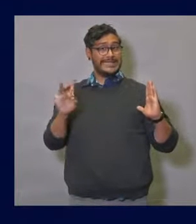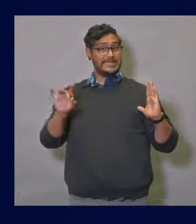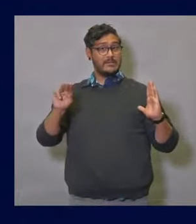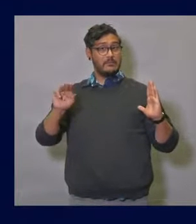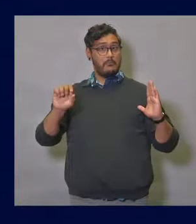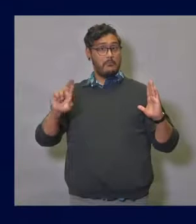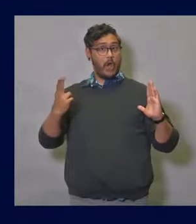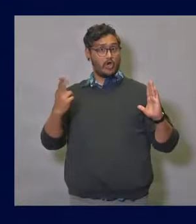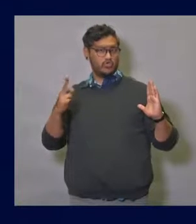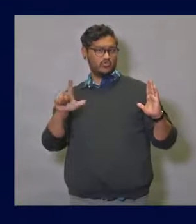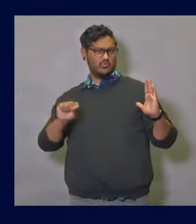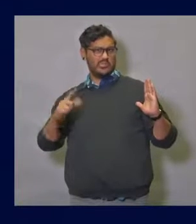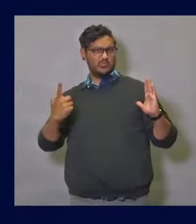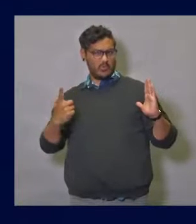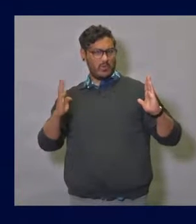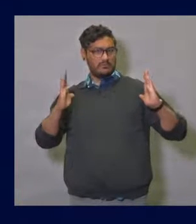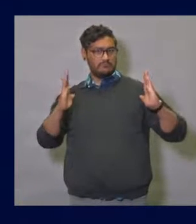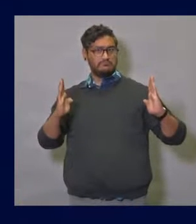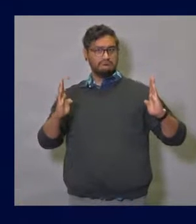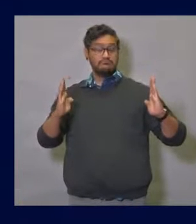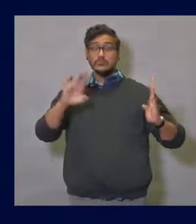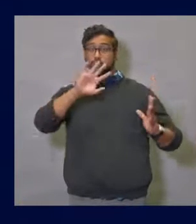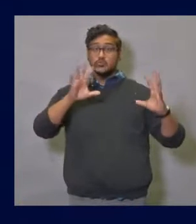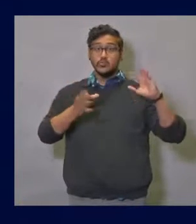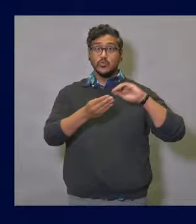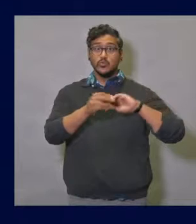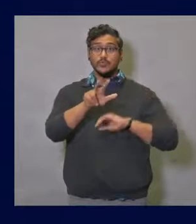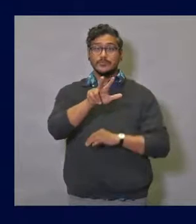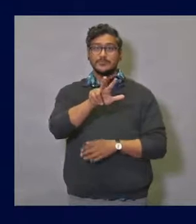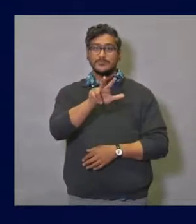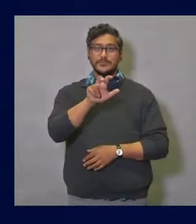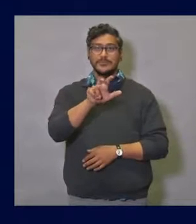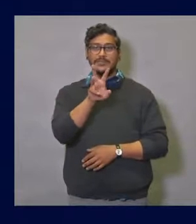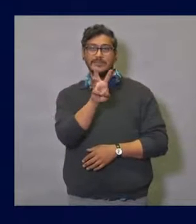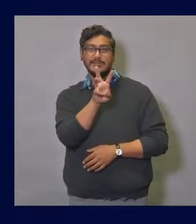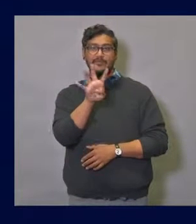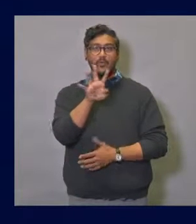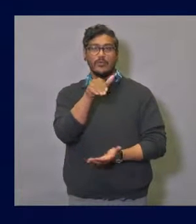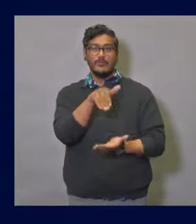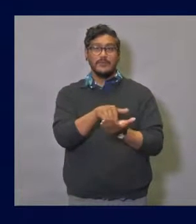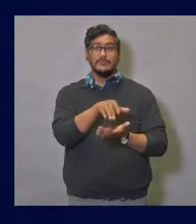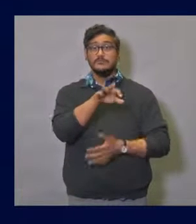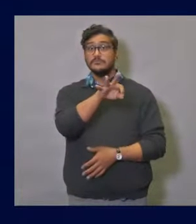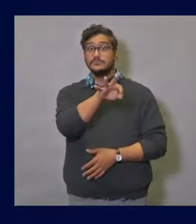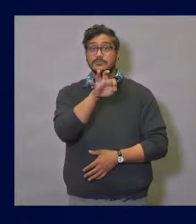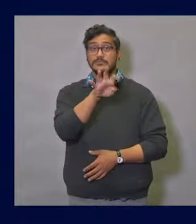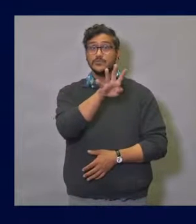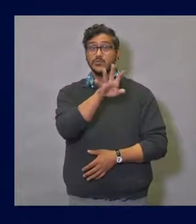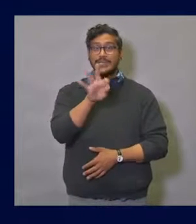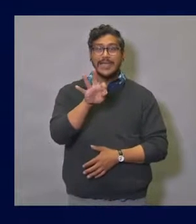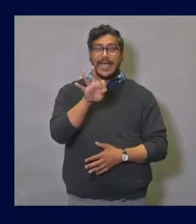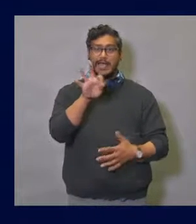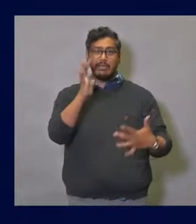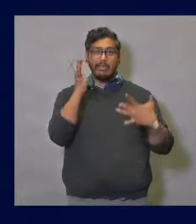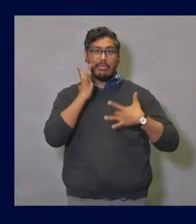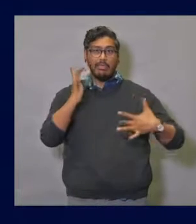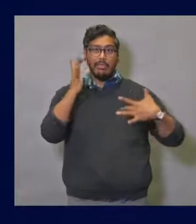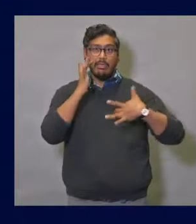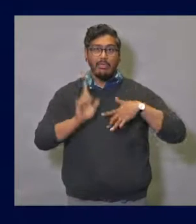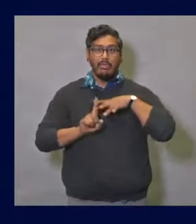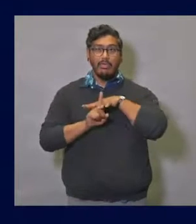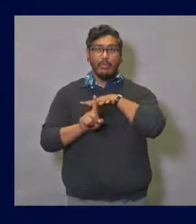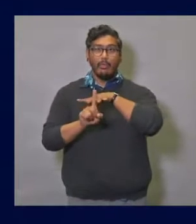DESDE EL 1 DE ENERO DE 2021